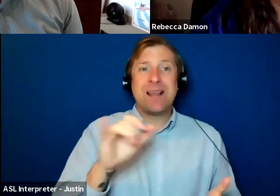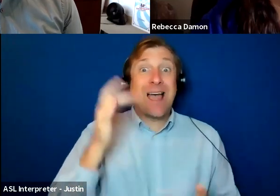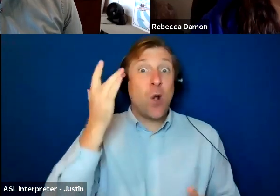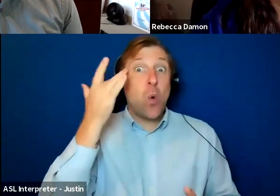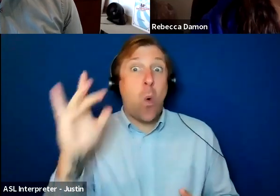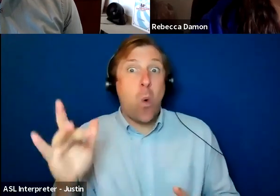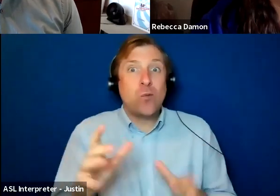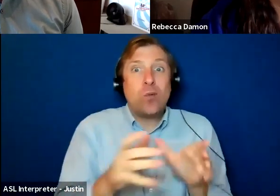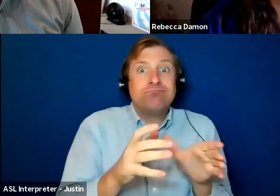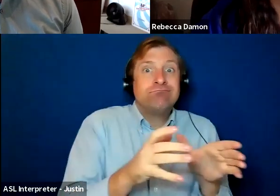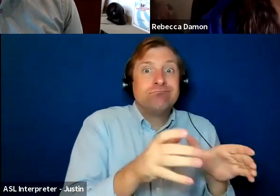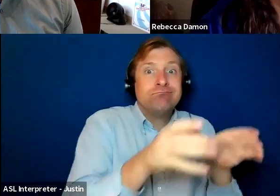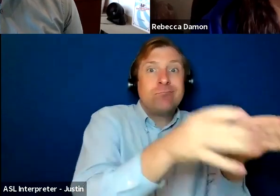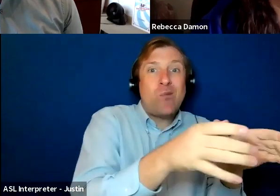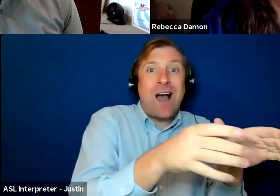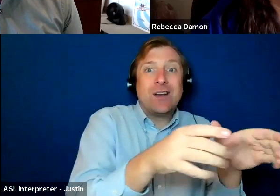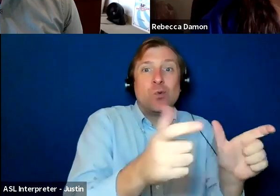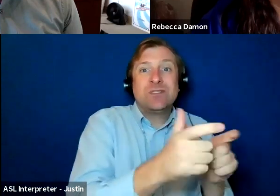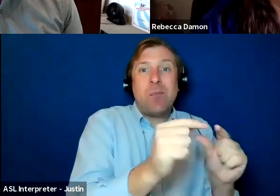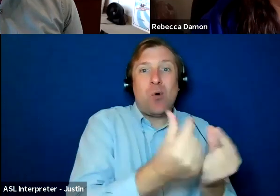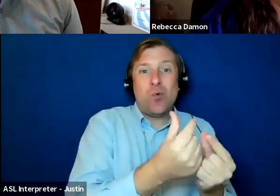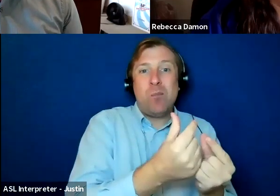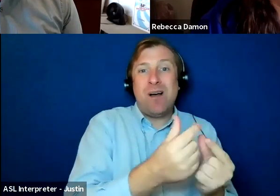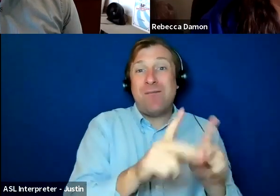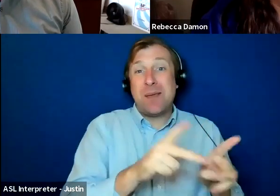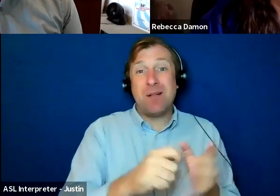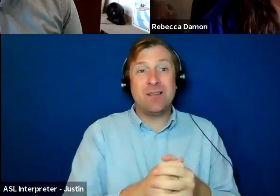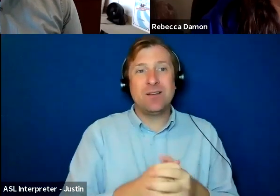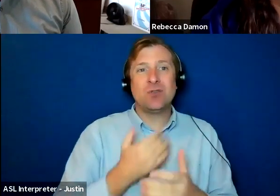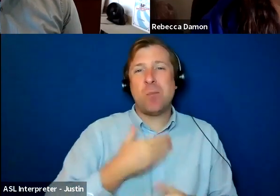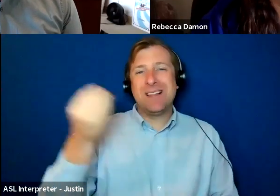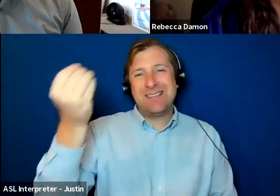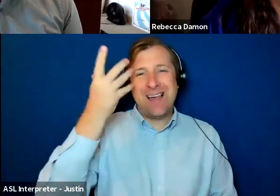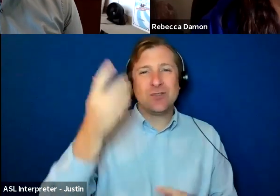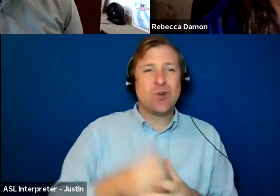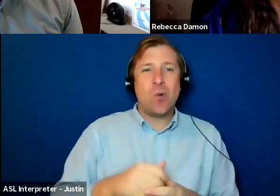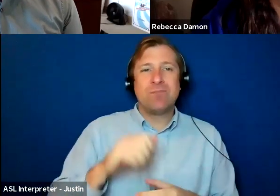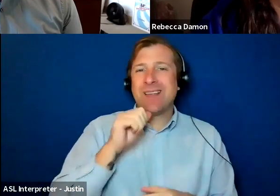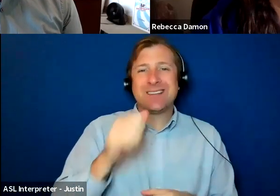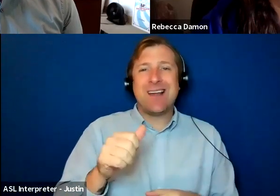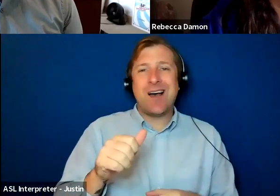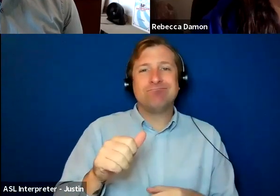only certain groups of cast or crew. So please alert us to that. None of that is consistent with the Return to Work Agreement.